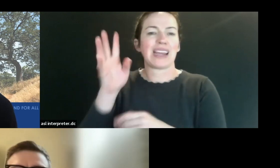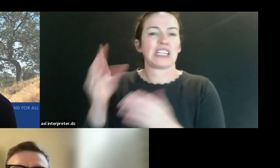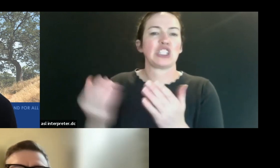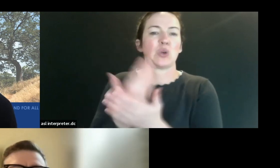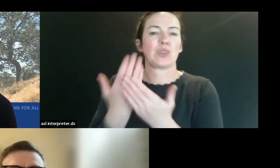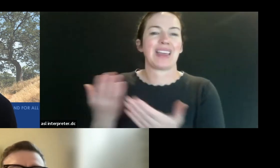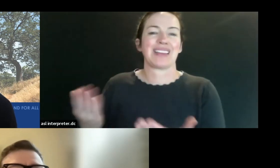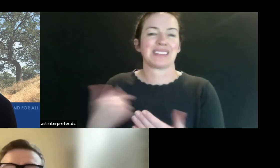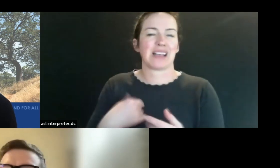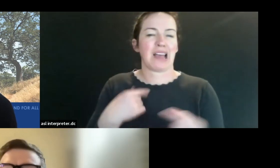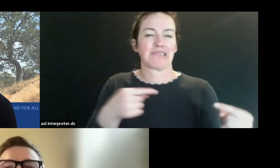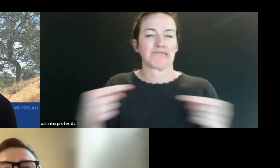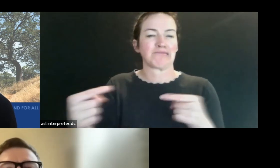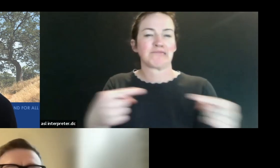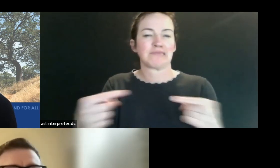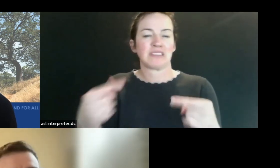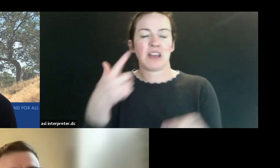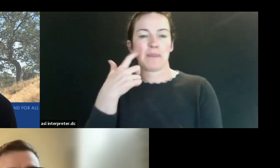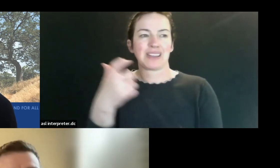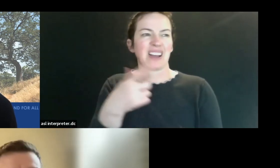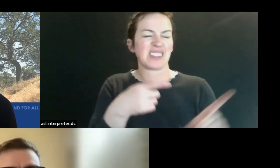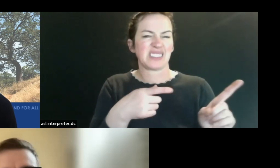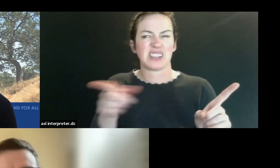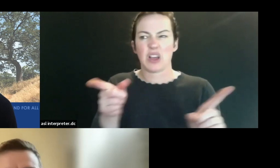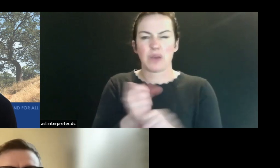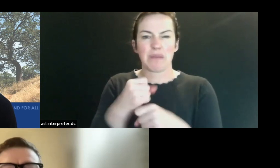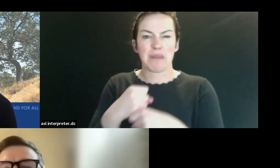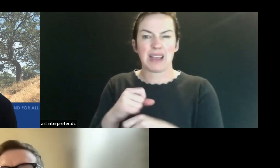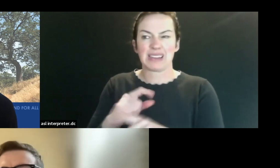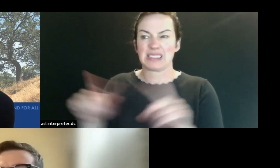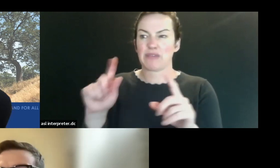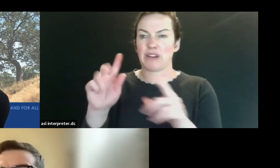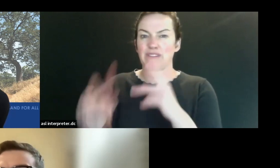with, because I see us recreating worst versions of the wheel, and I was actually reminded